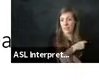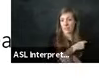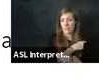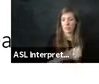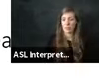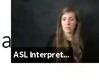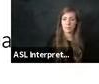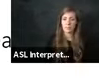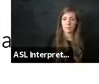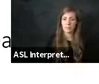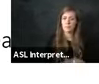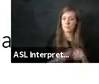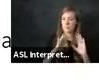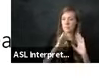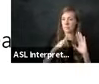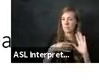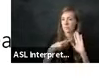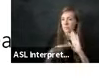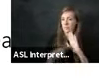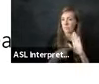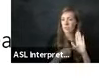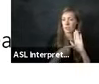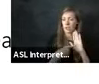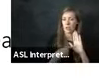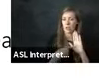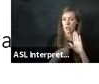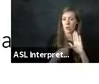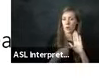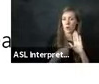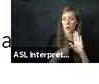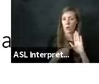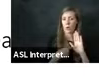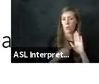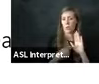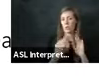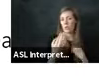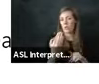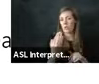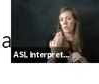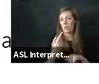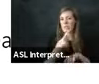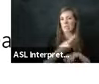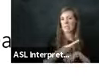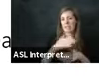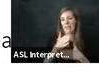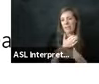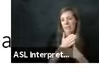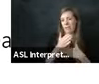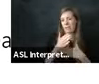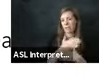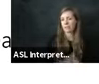and this chart is displaying a rolling 14 day average daily case rate.